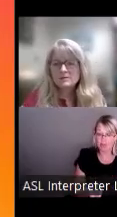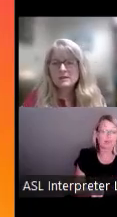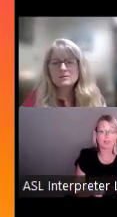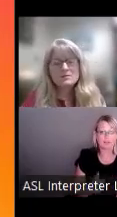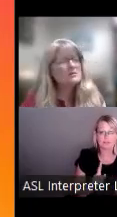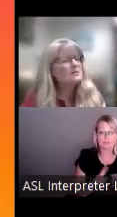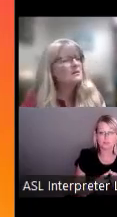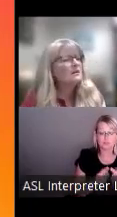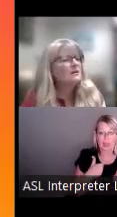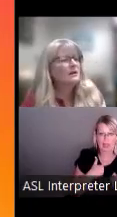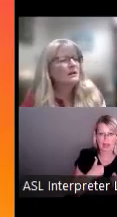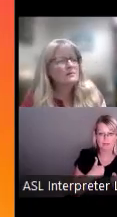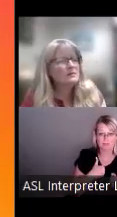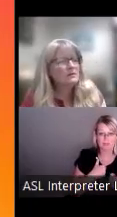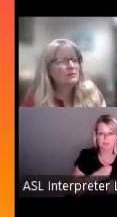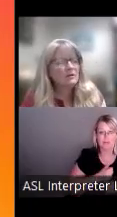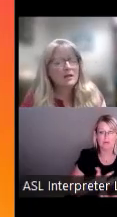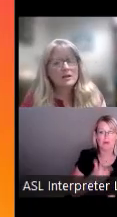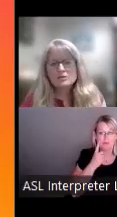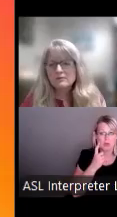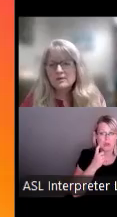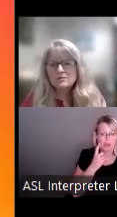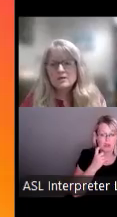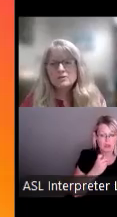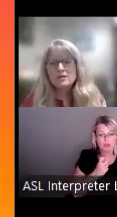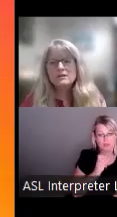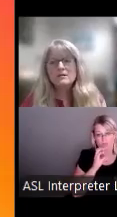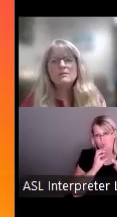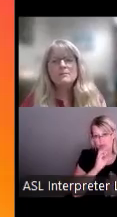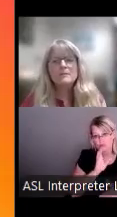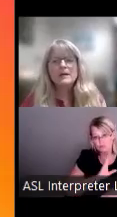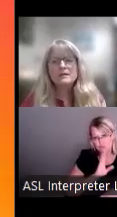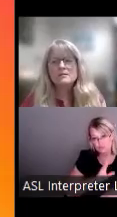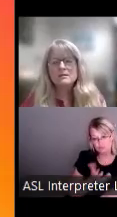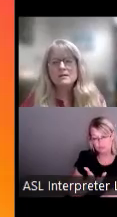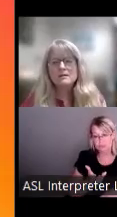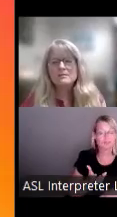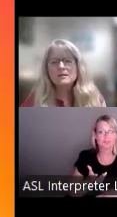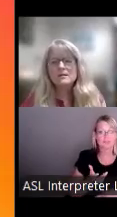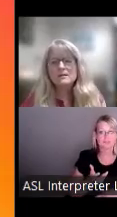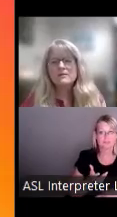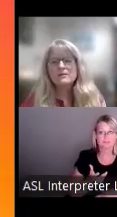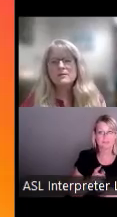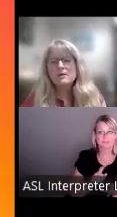meltdowns and some communication frustration, but if there are